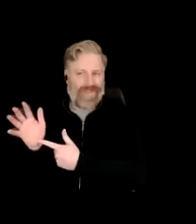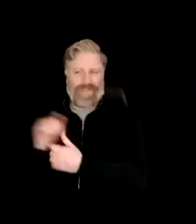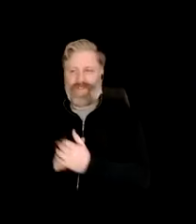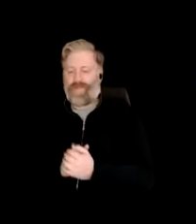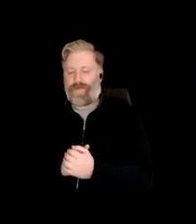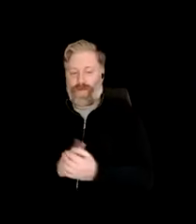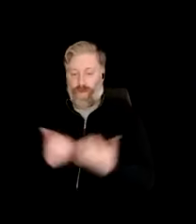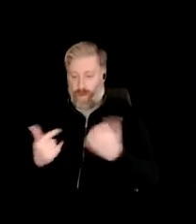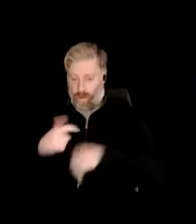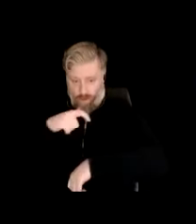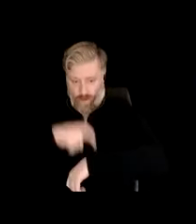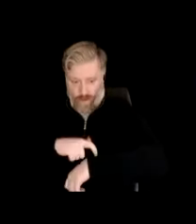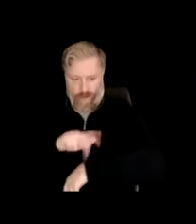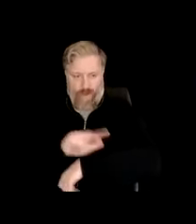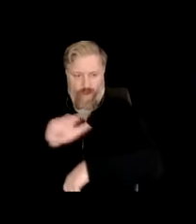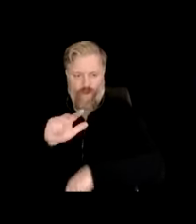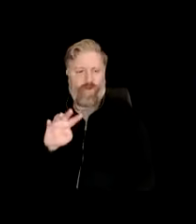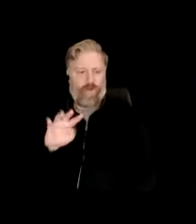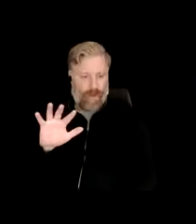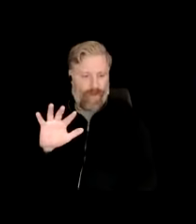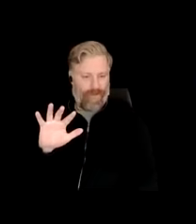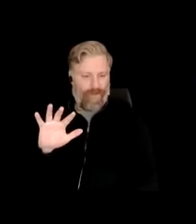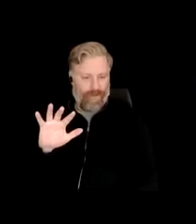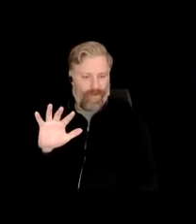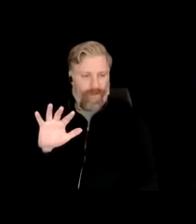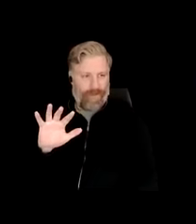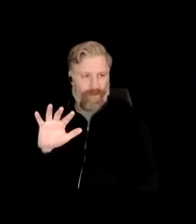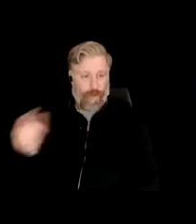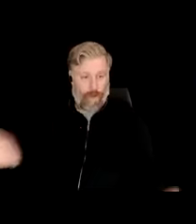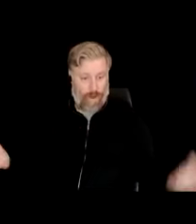Now, it's 3:45. Come back at 3:50.